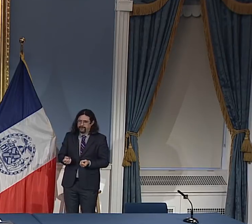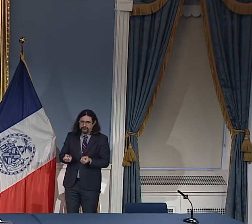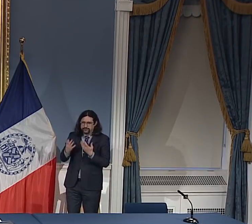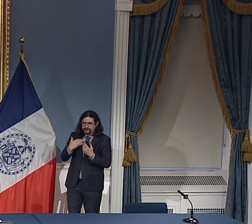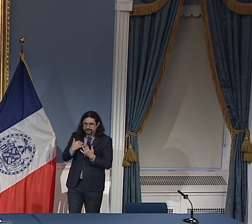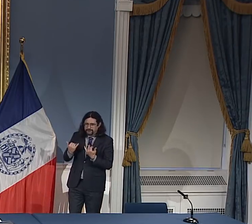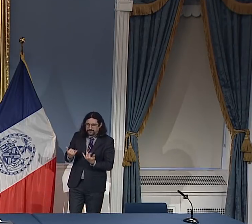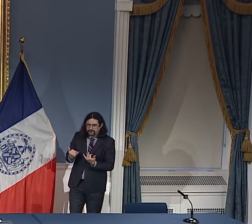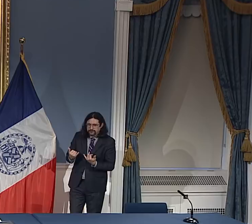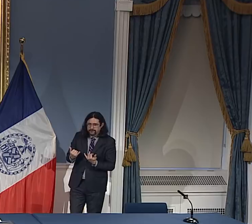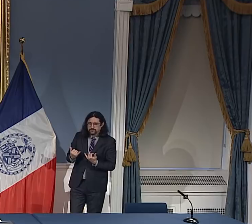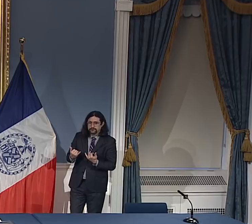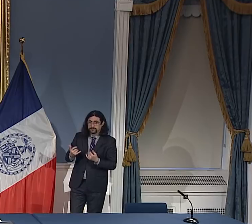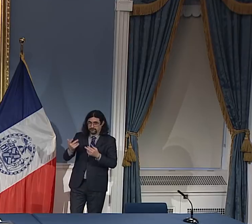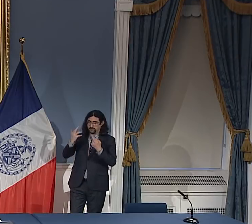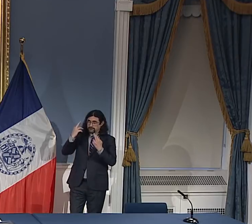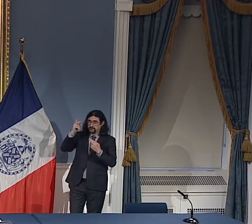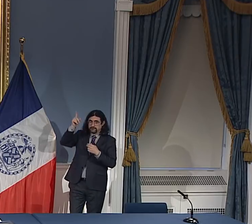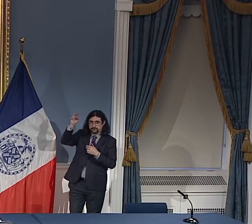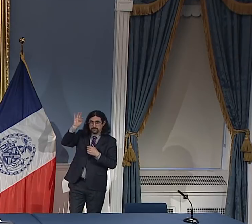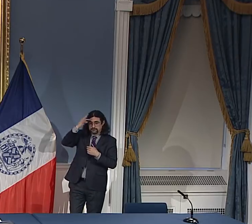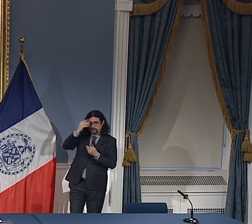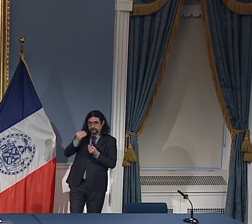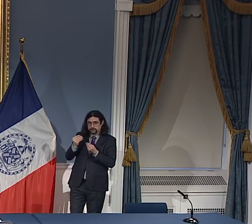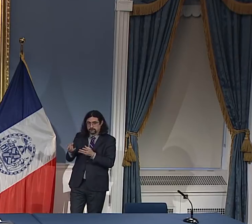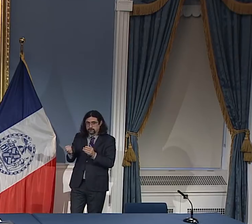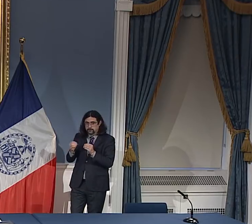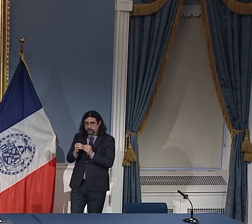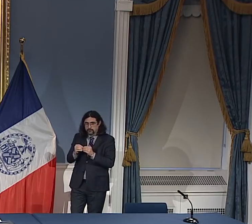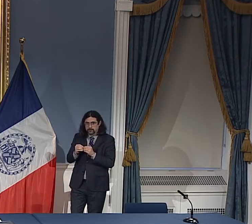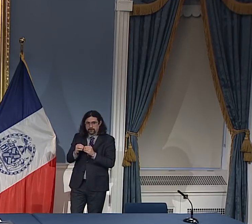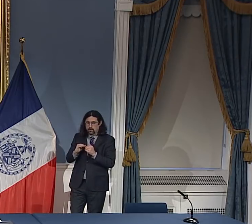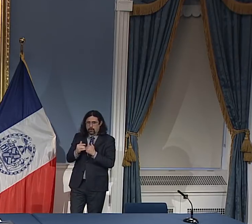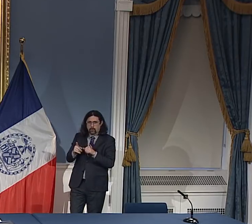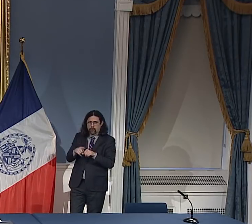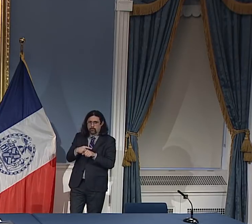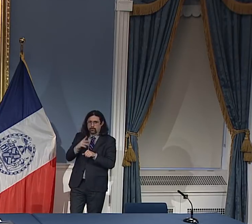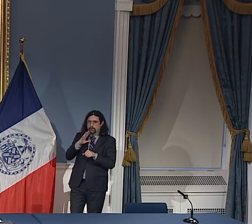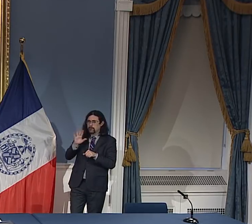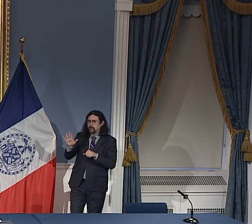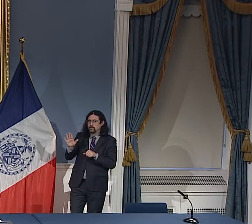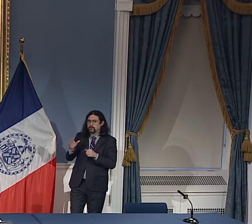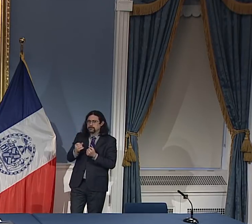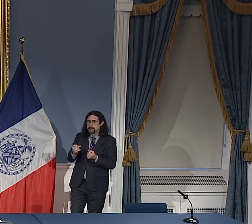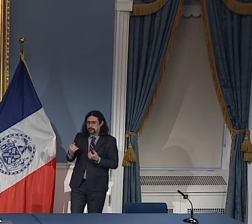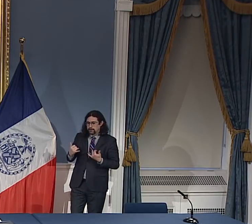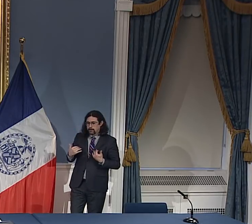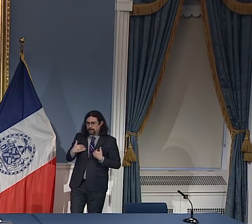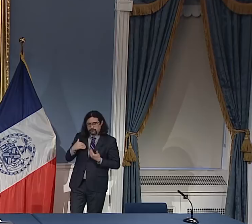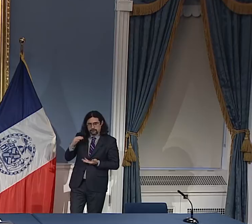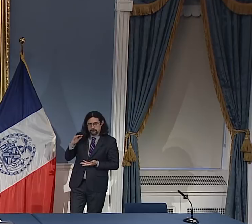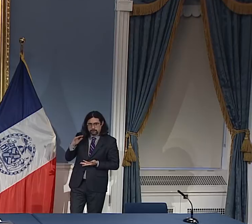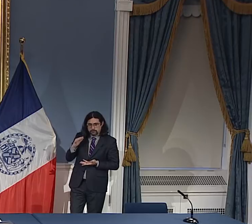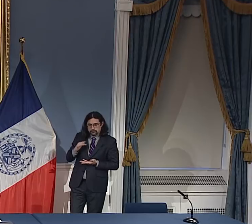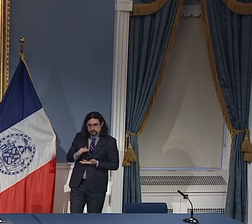LISTED DO YOU HAVE RIGHT NOW? ASSUMING THE FEDS DO COME THROUGH WITH TISH WSHI LIST, HOW LONG WILL THE SUPPLIES